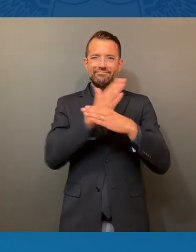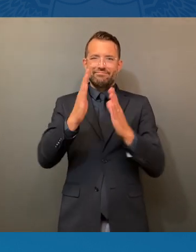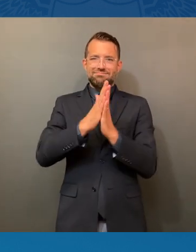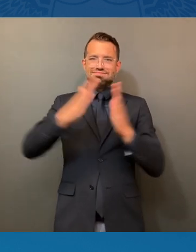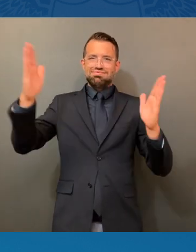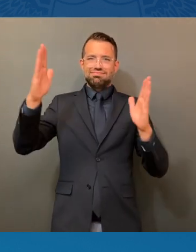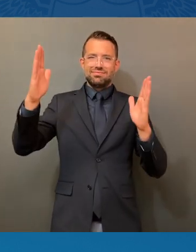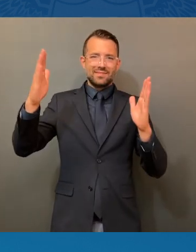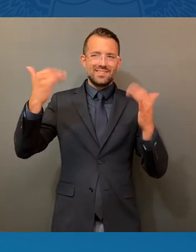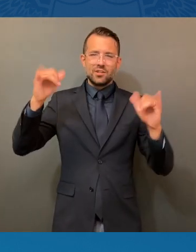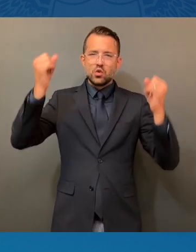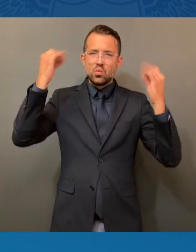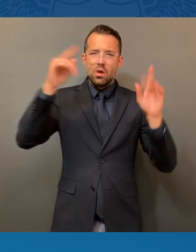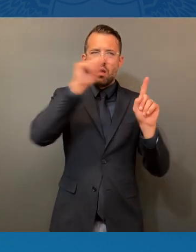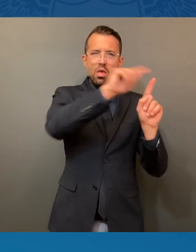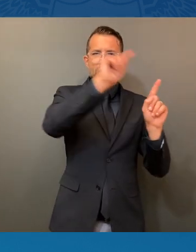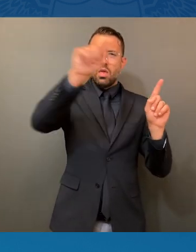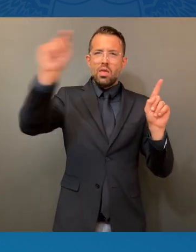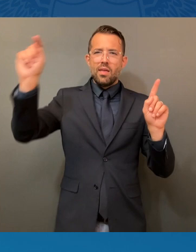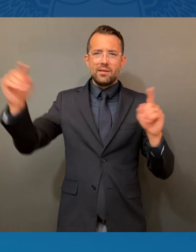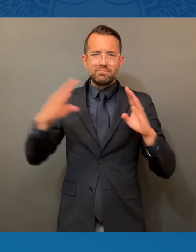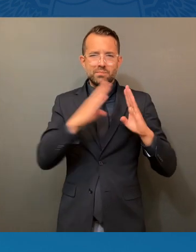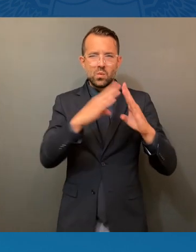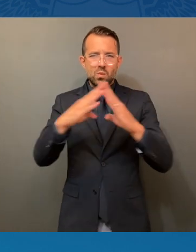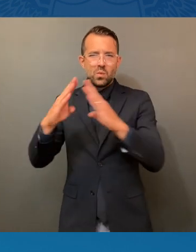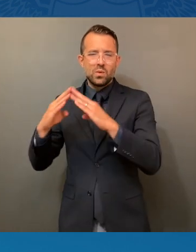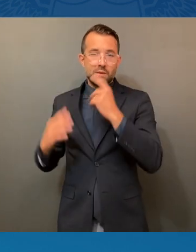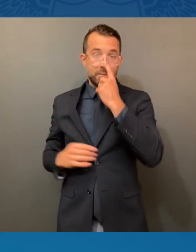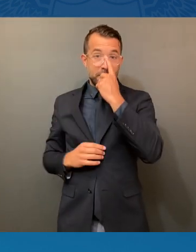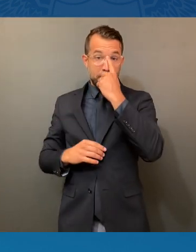This work, of course, is grounded in the concept of equity,